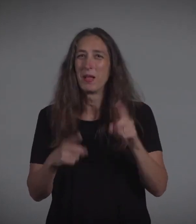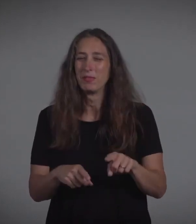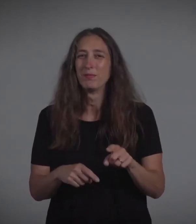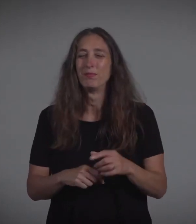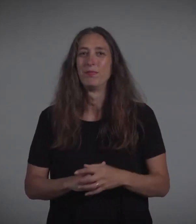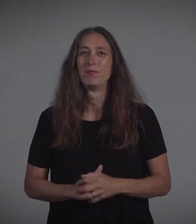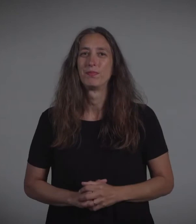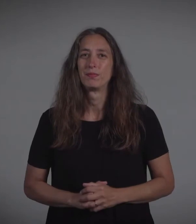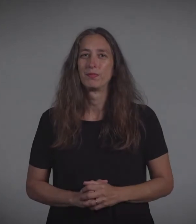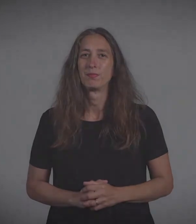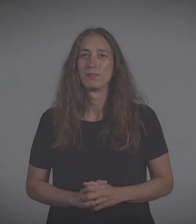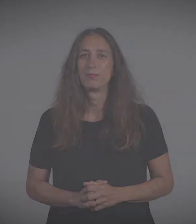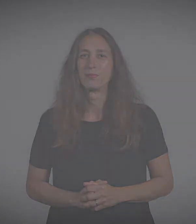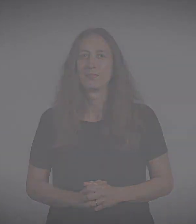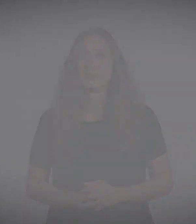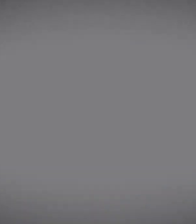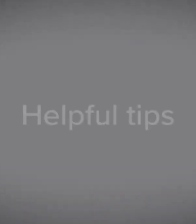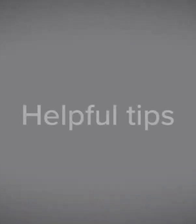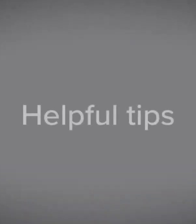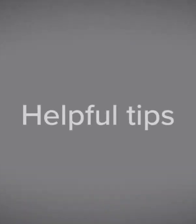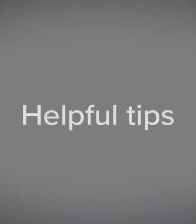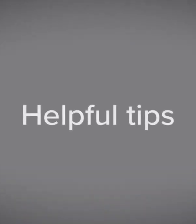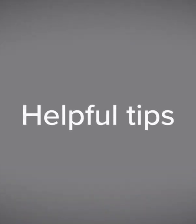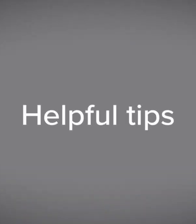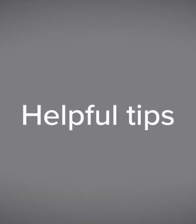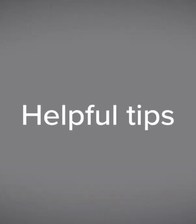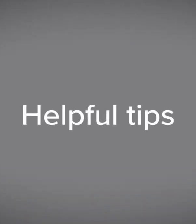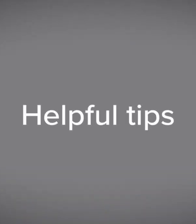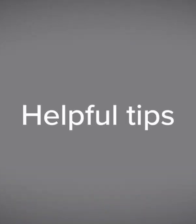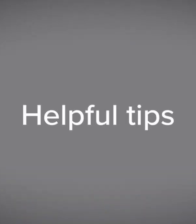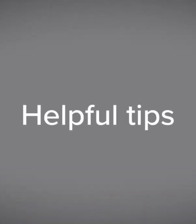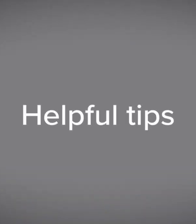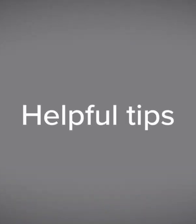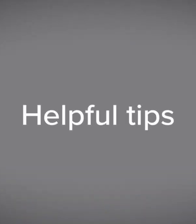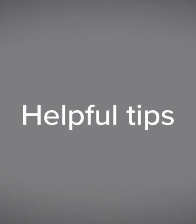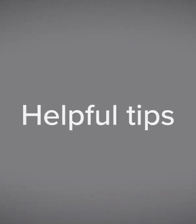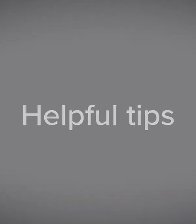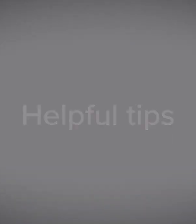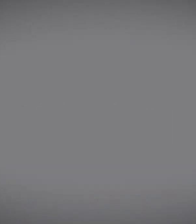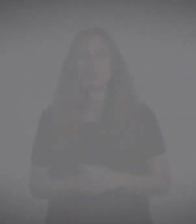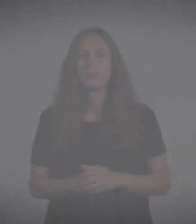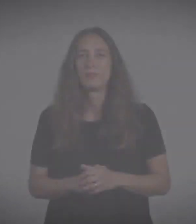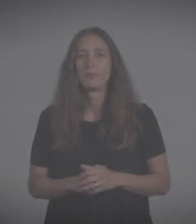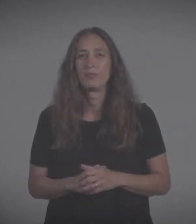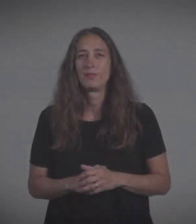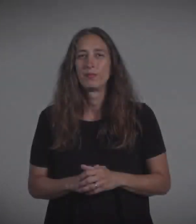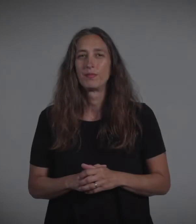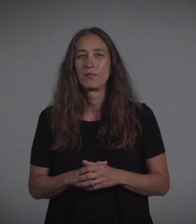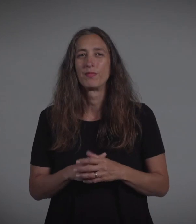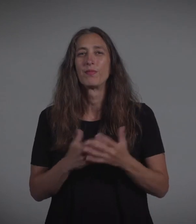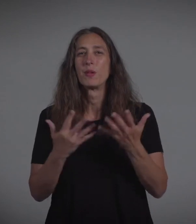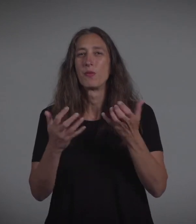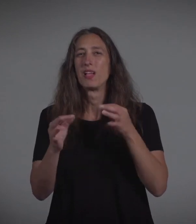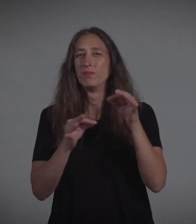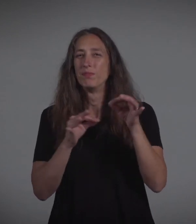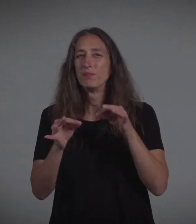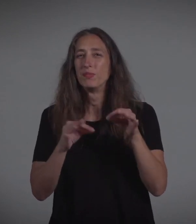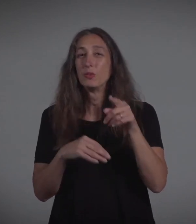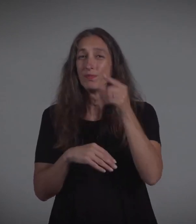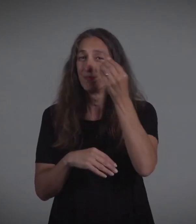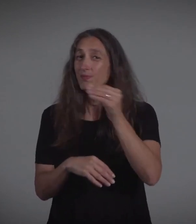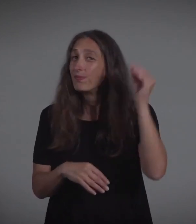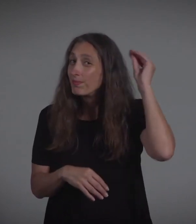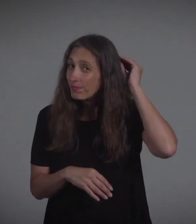Here are some things to keep in mind.